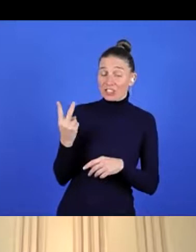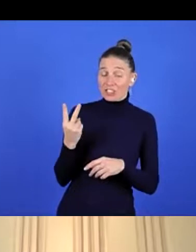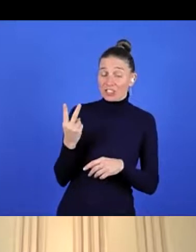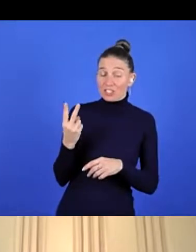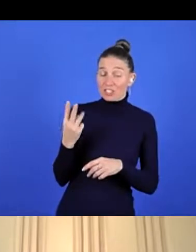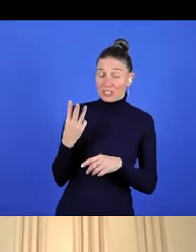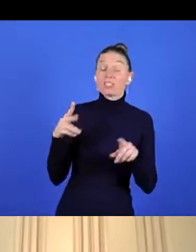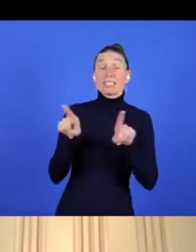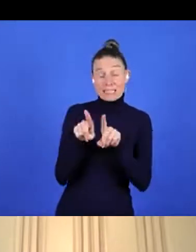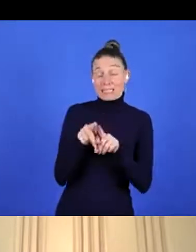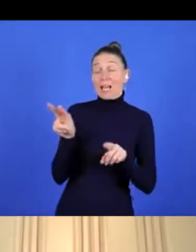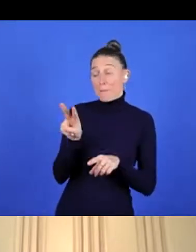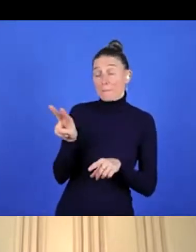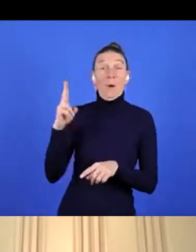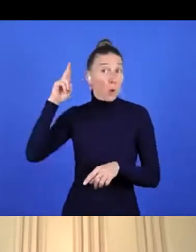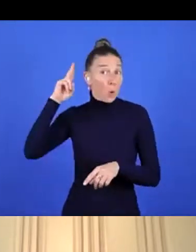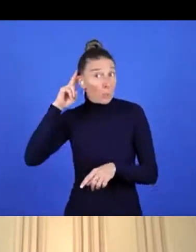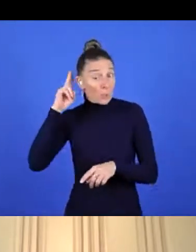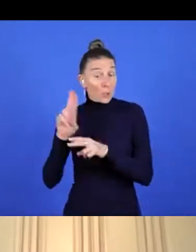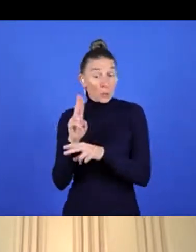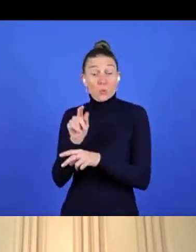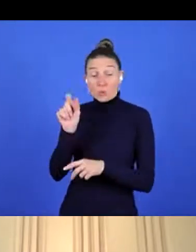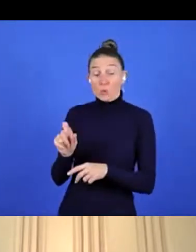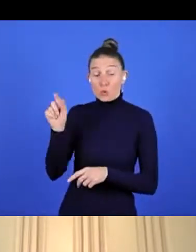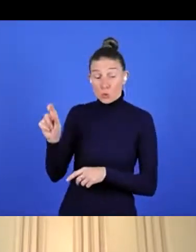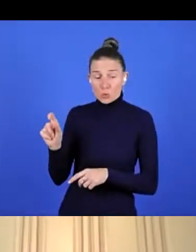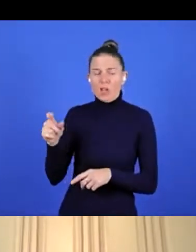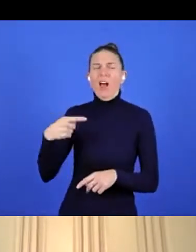. I also have two sisters, who are